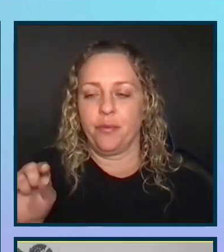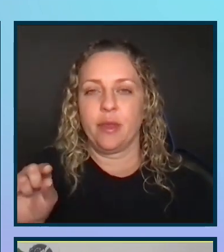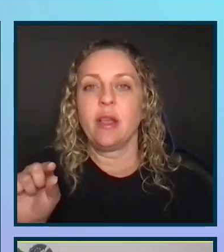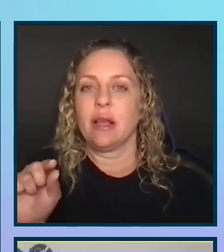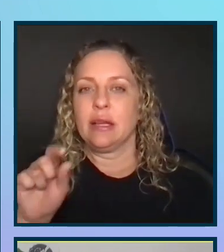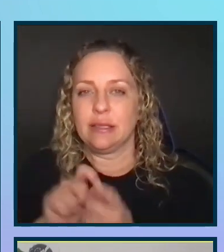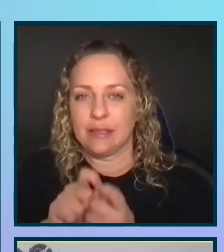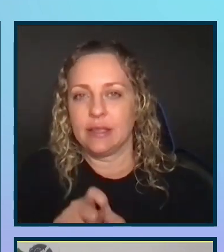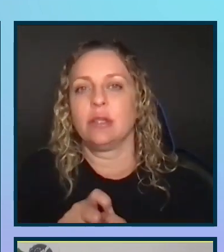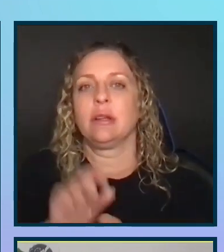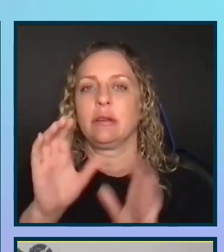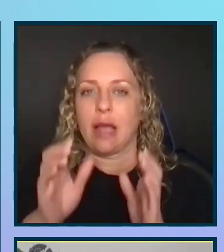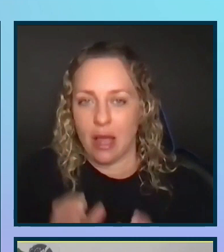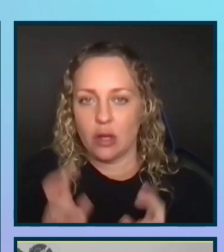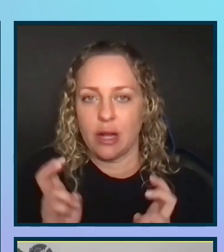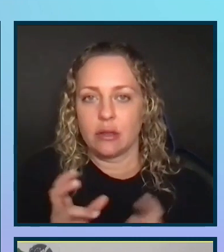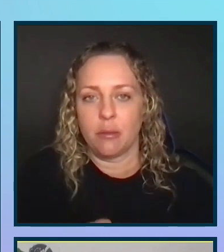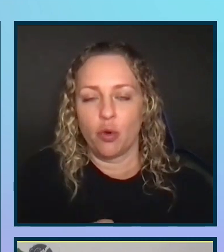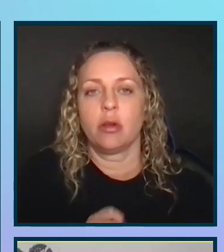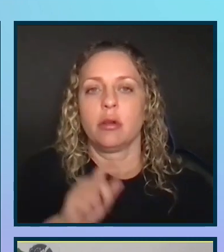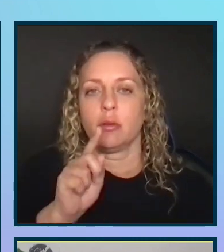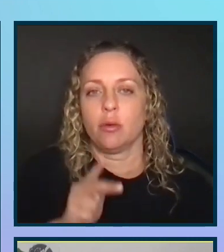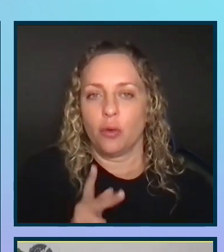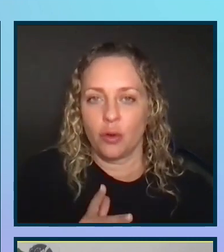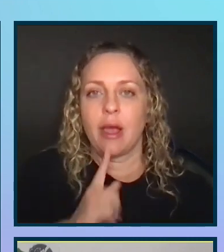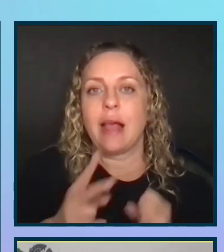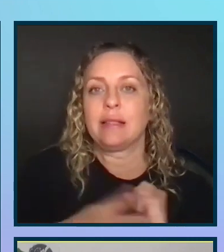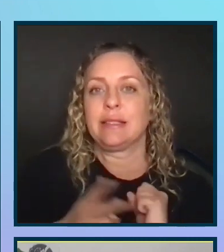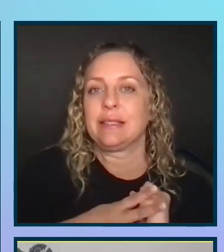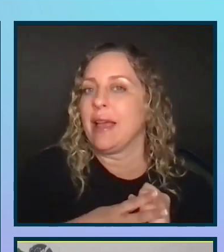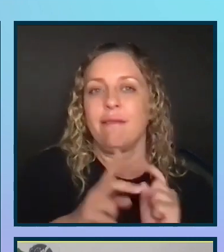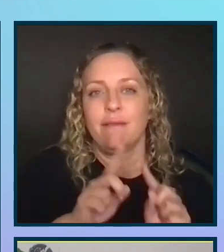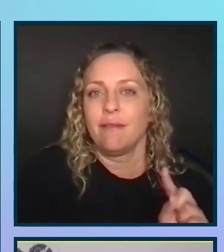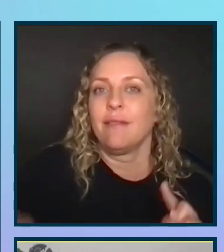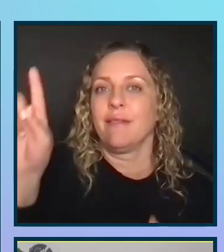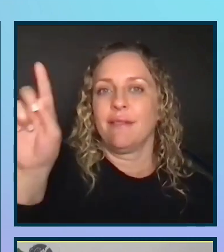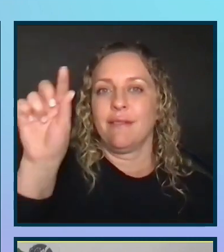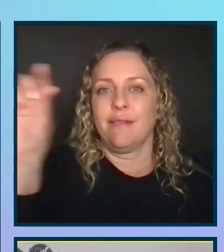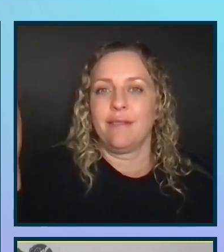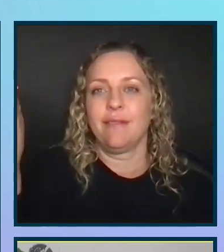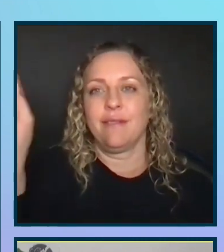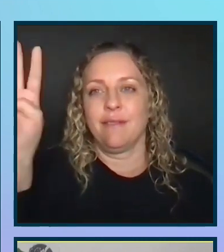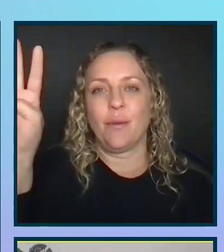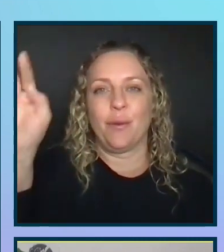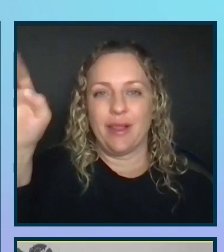the category, the title, the summary, and then the save button is completely at the top right, kind of absolute positioning.